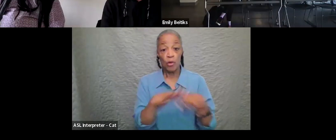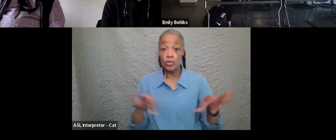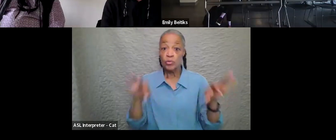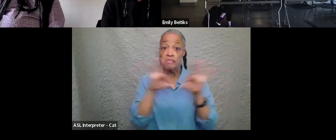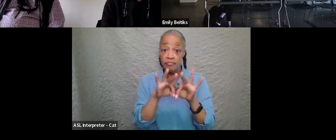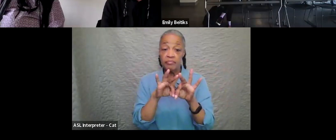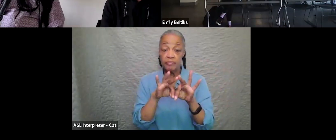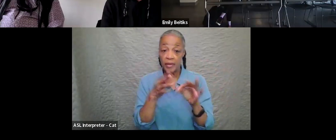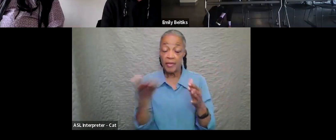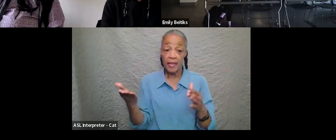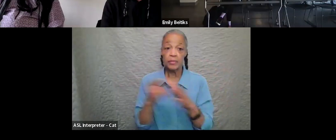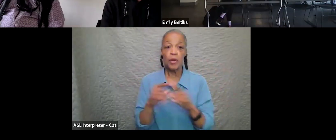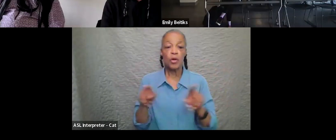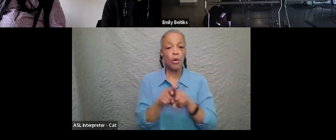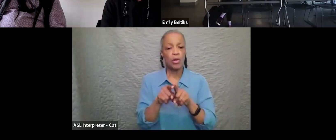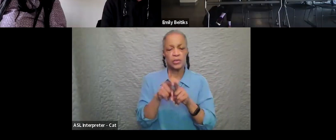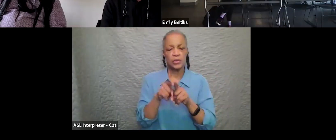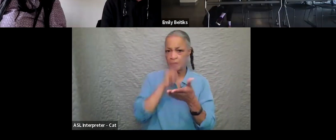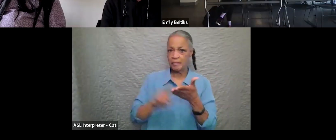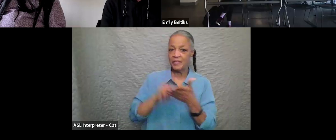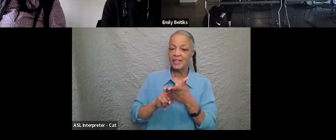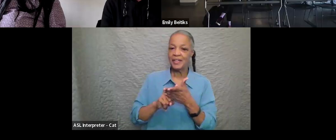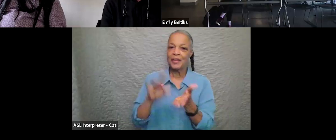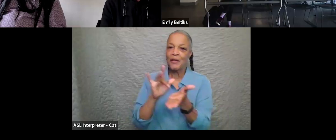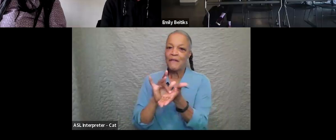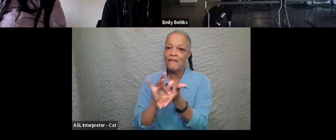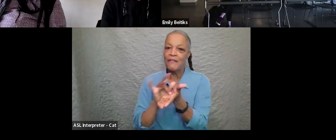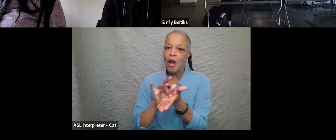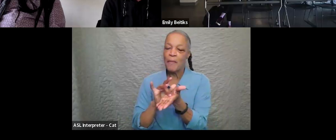But also if we look at the pharmaceutical industry as a business,